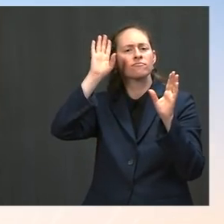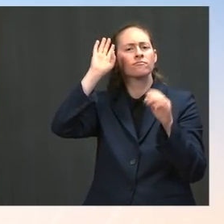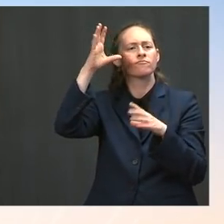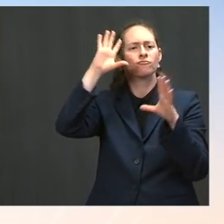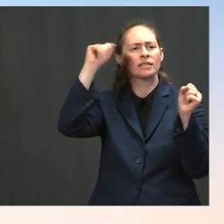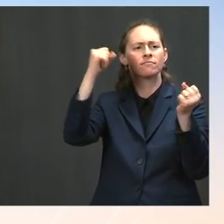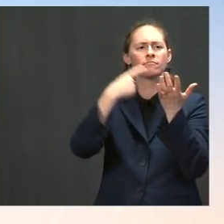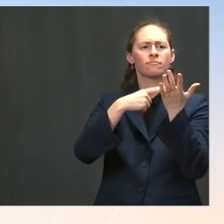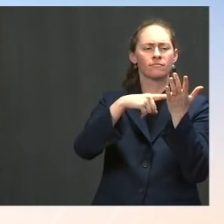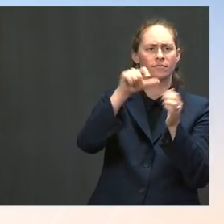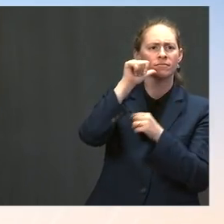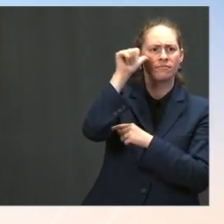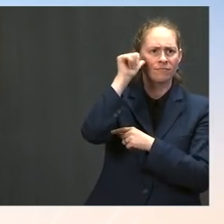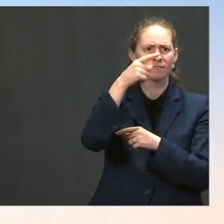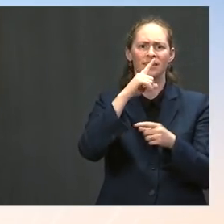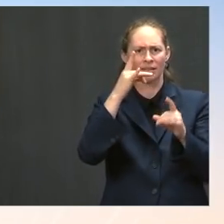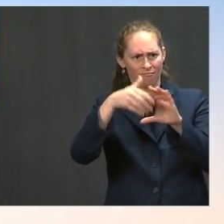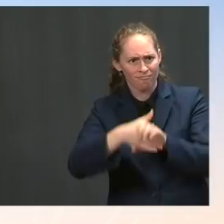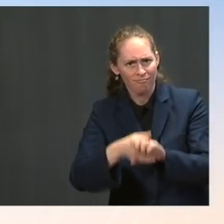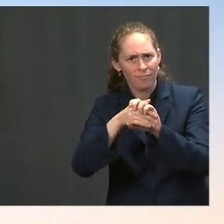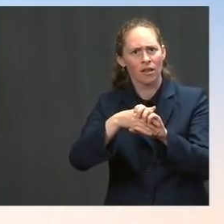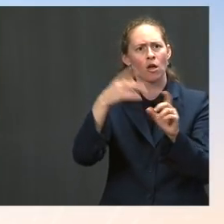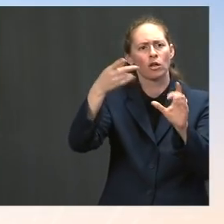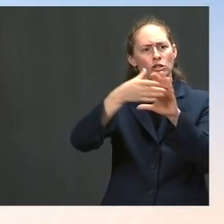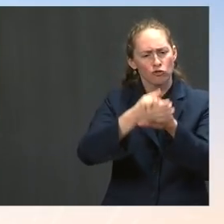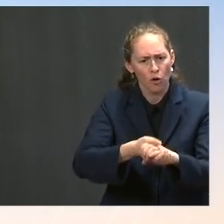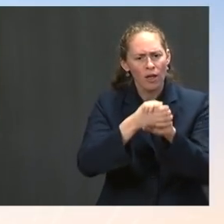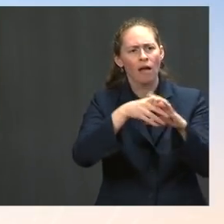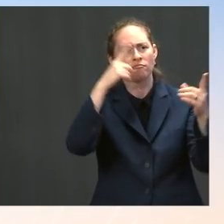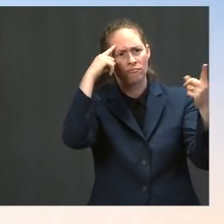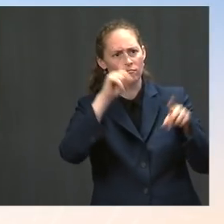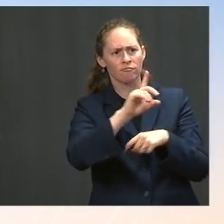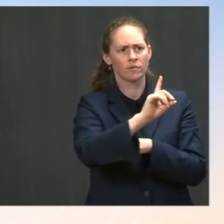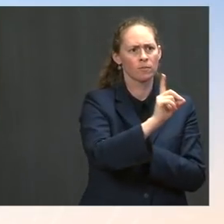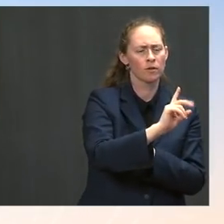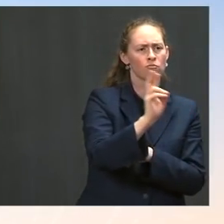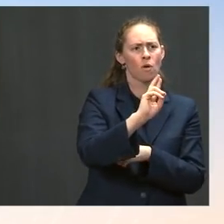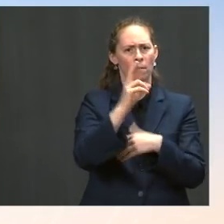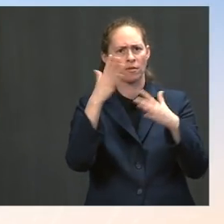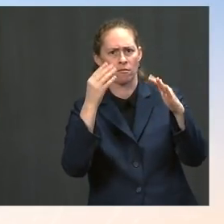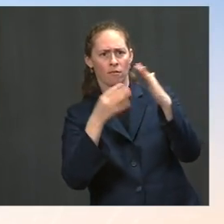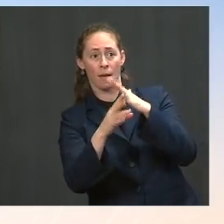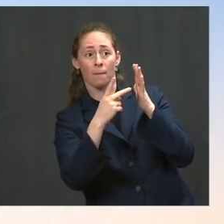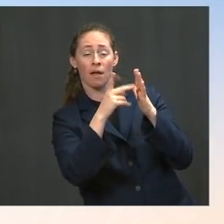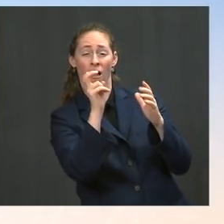Ms. Psaki: Mm-hmm. >> The Press: -- for emphasis. Was he sending a message to Republicans that he expects them to follow through on what was discussed at that meeting